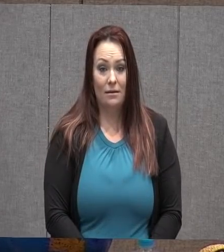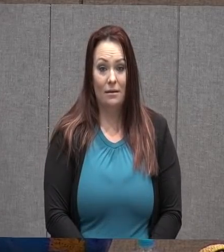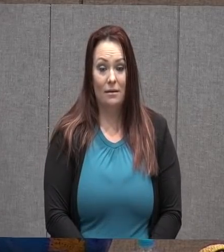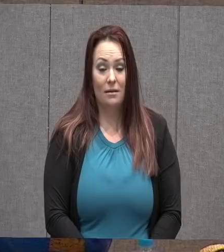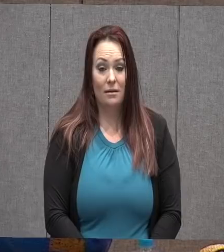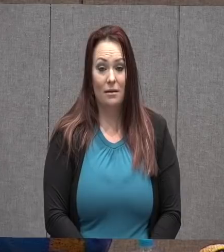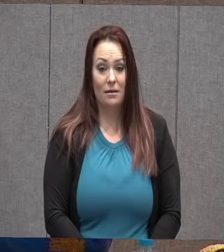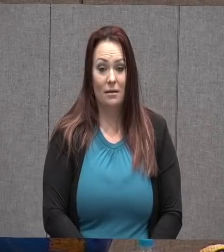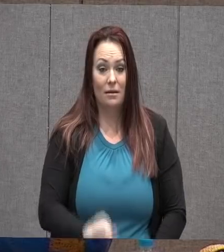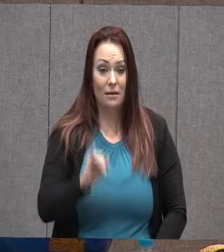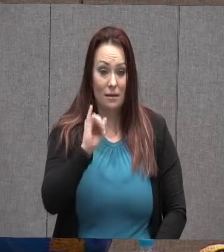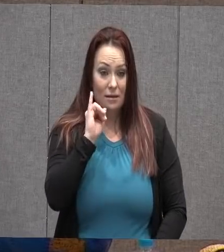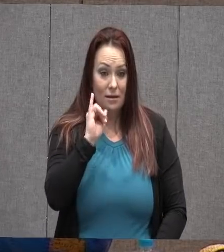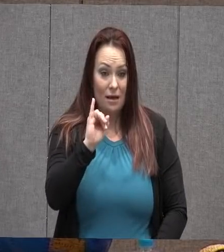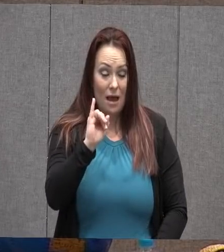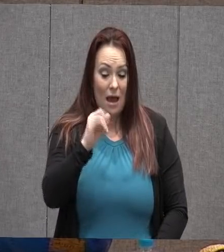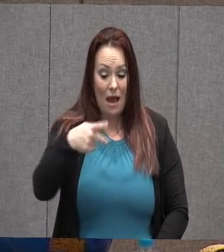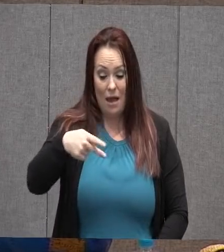I pine I.